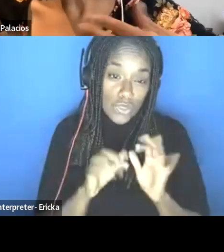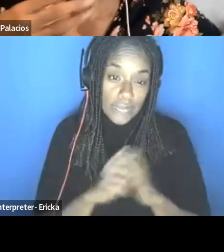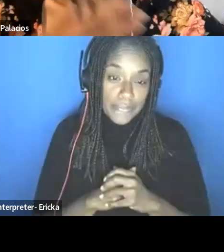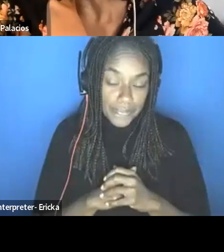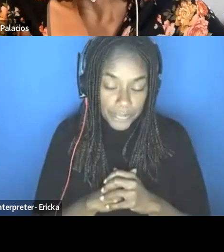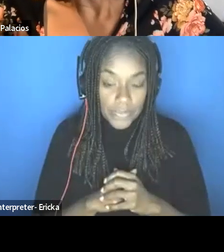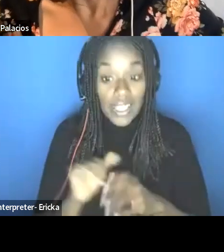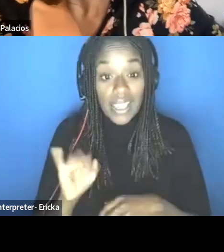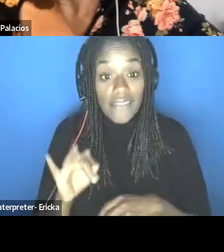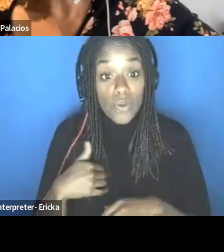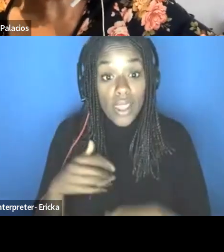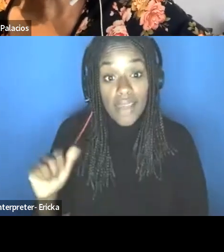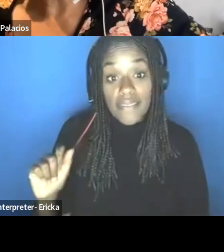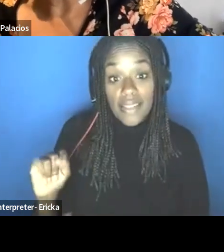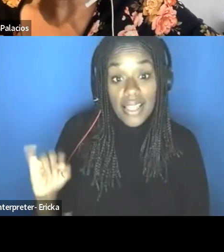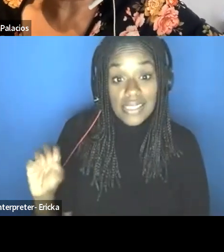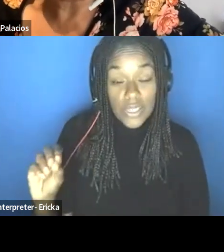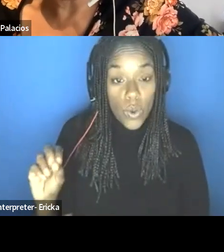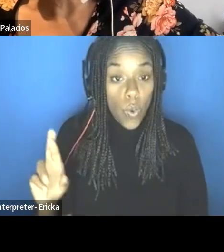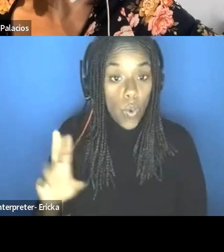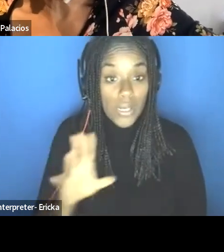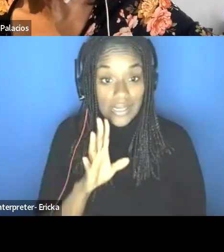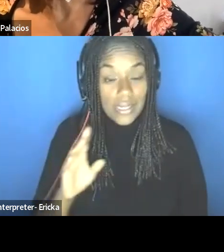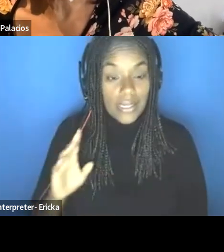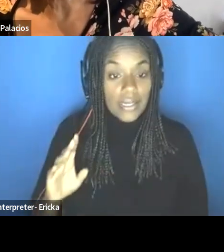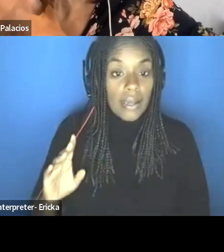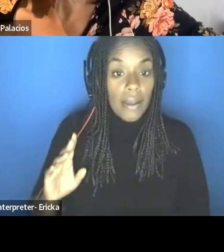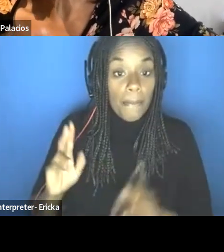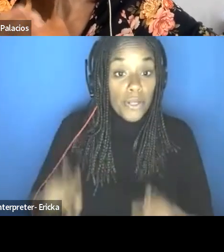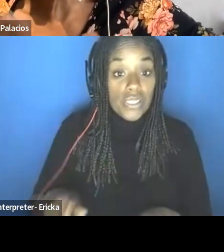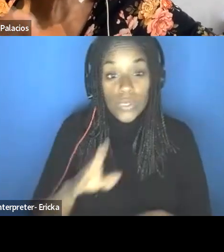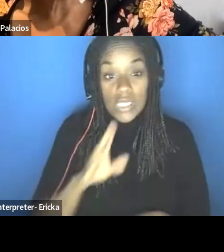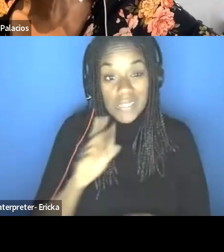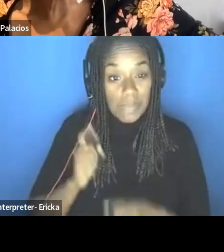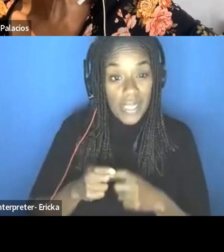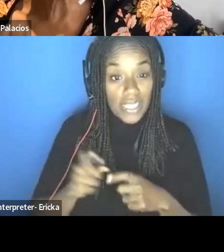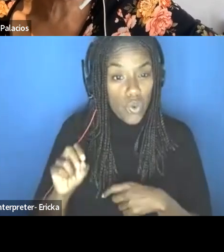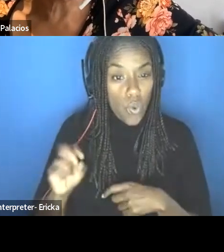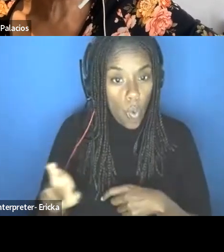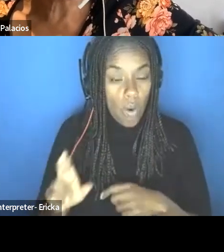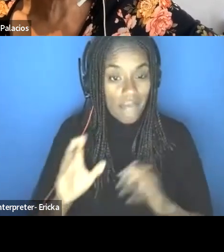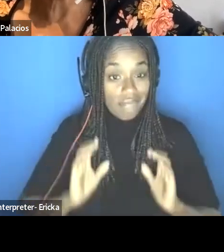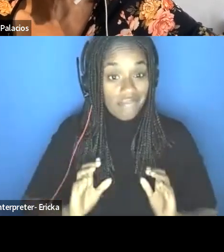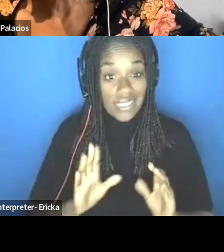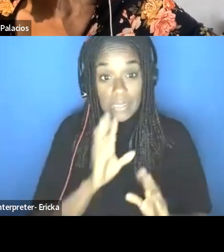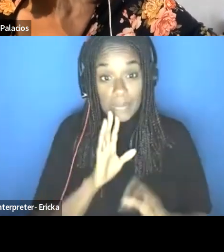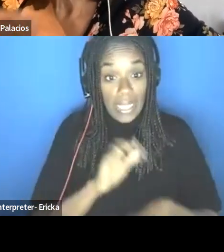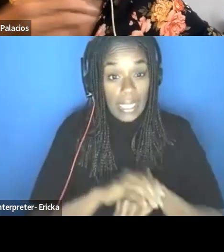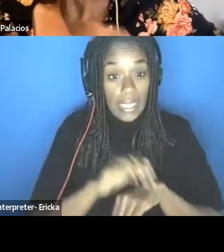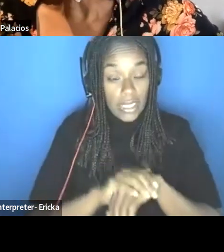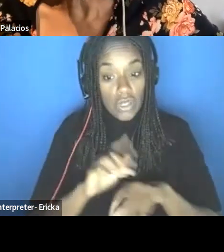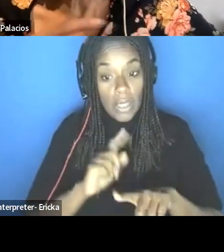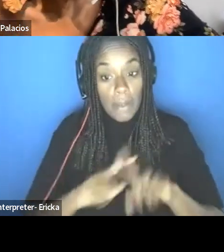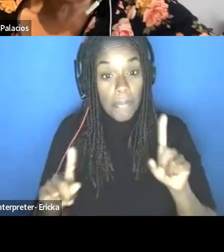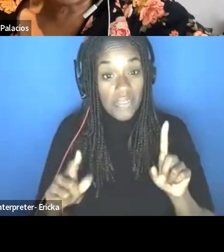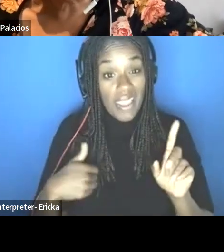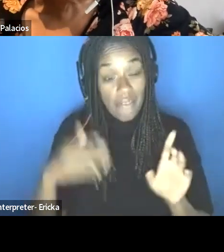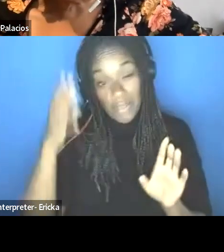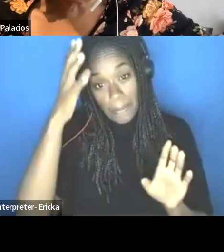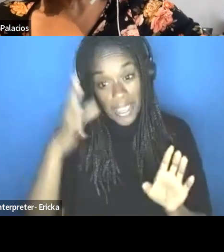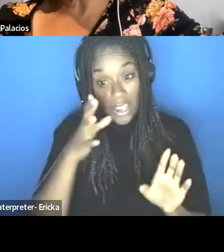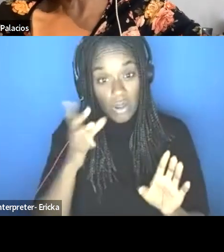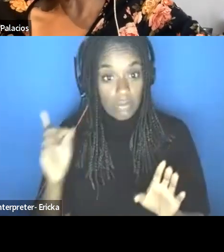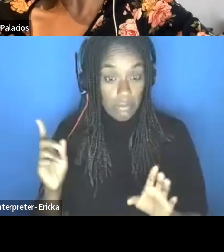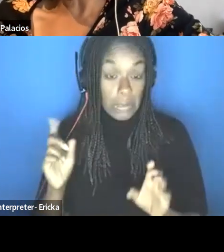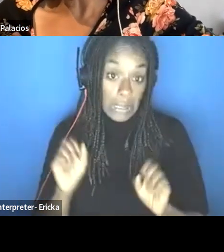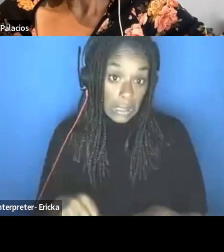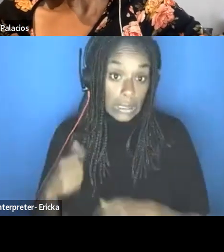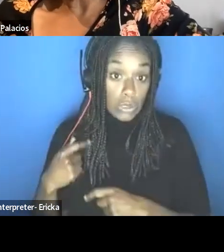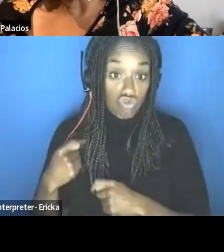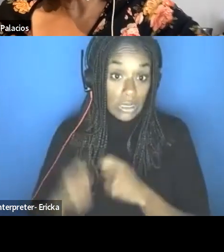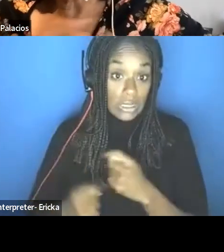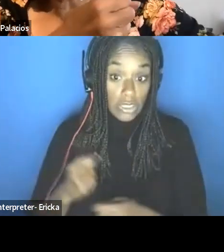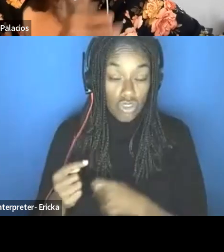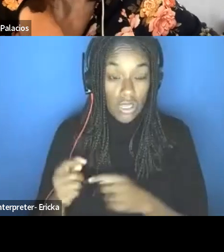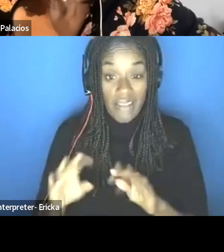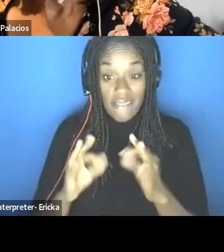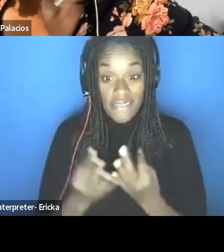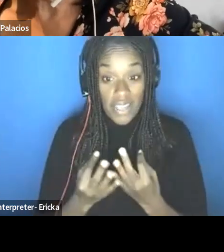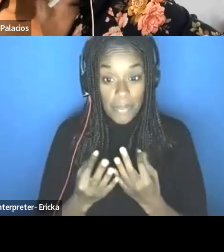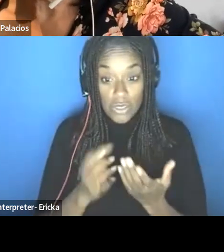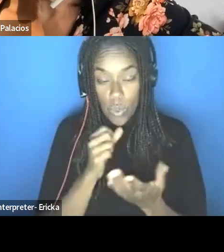really does matter.